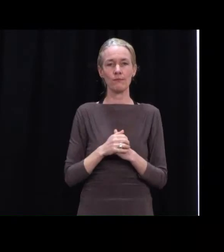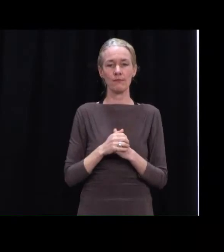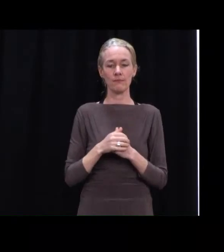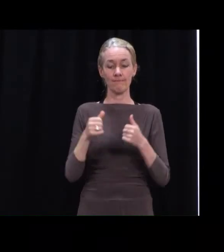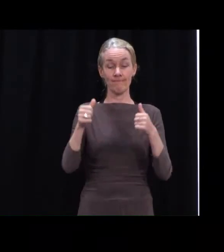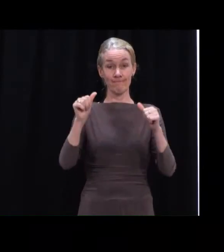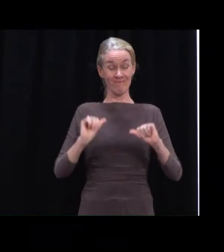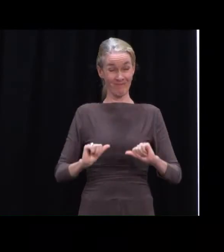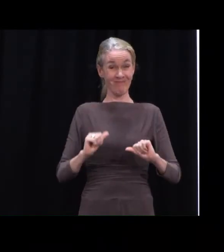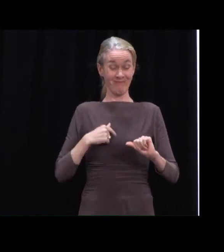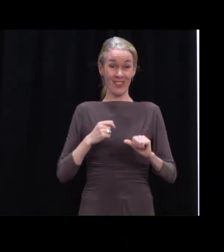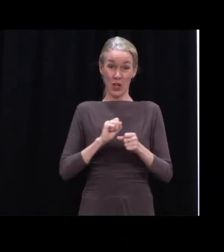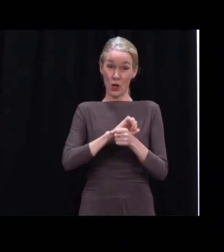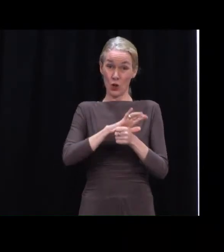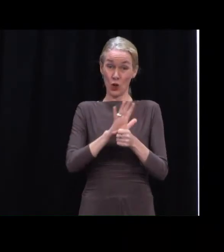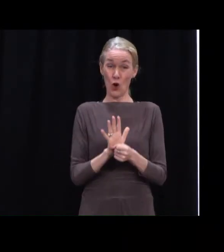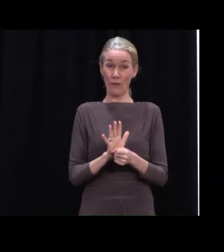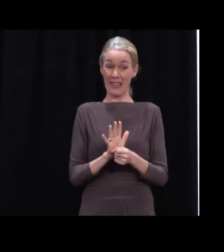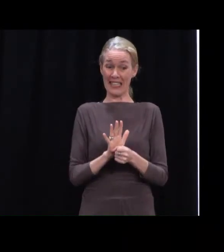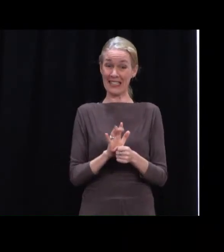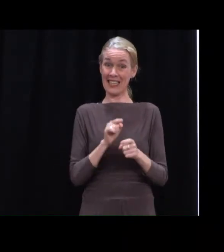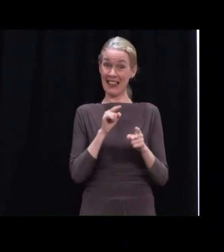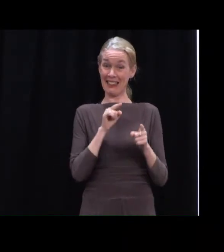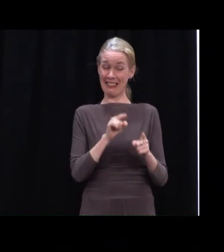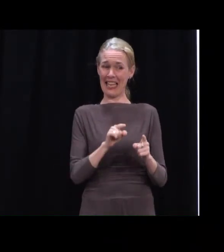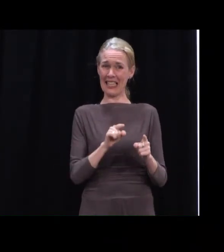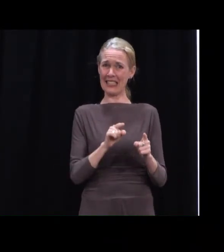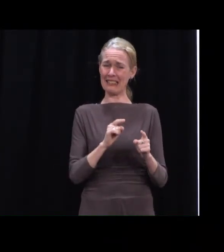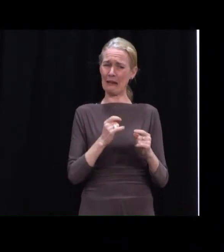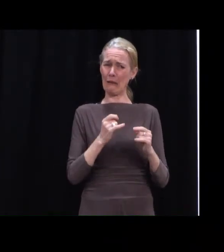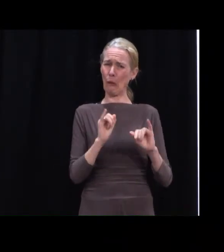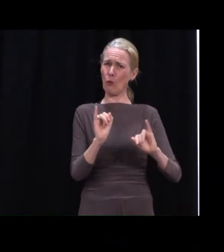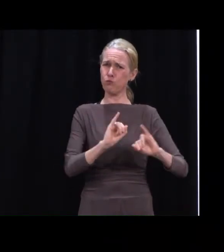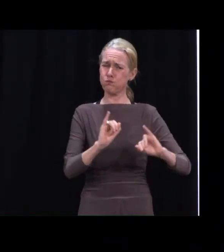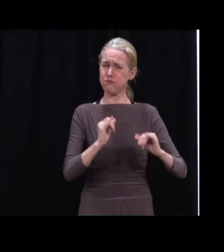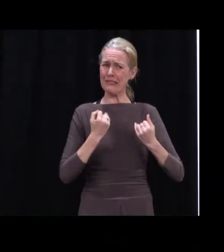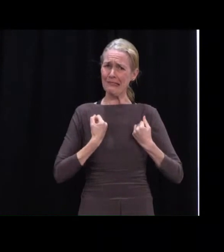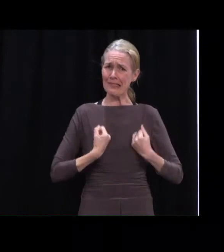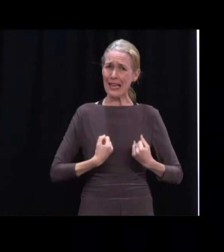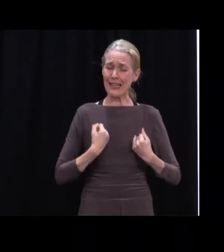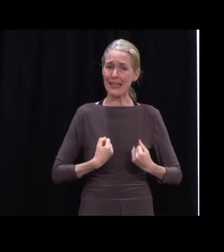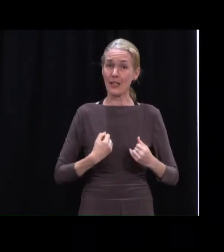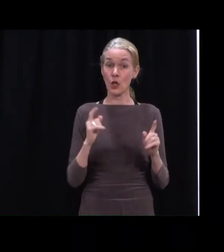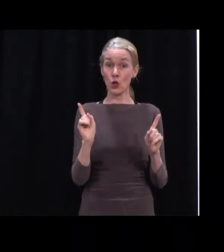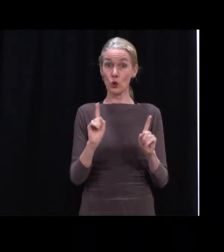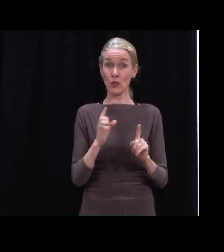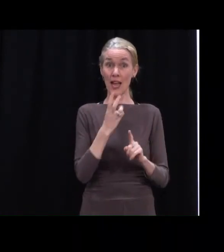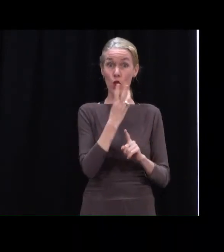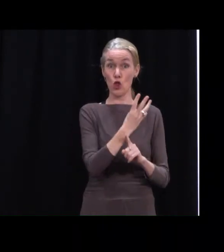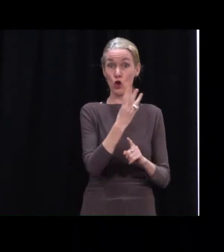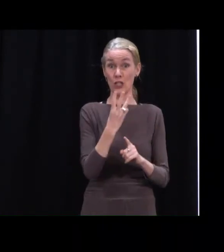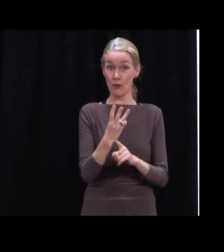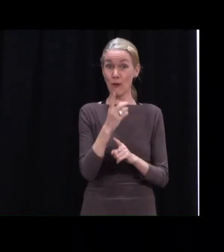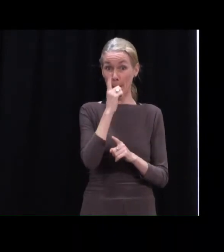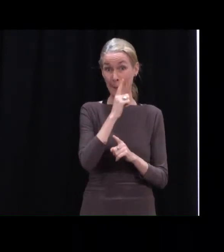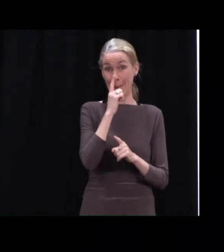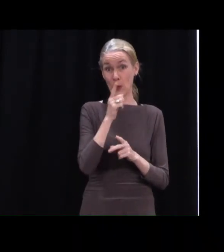meanses cases continue decline and we're successfully breaking